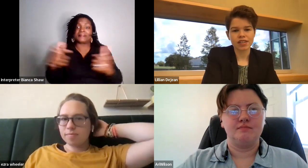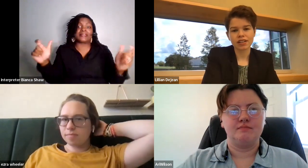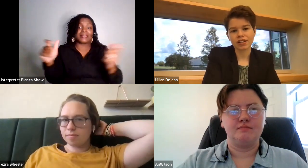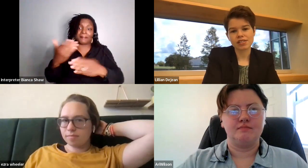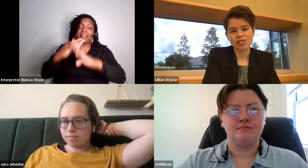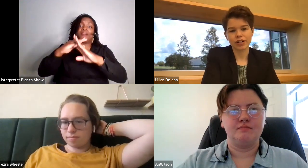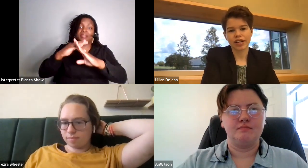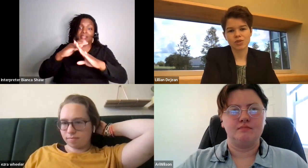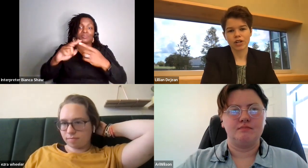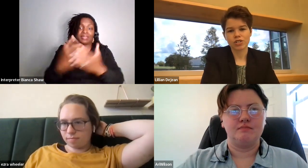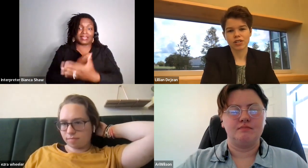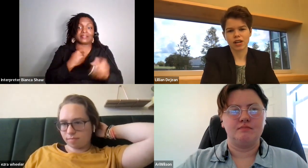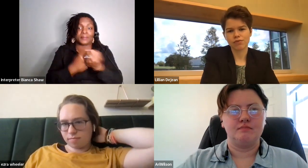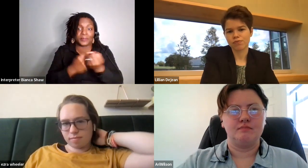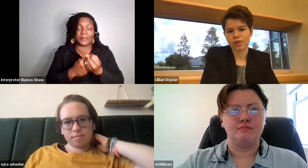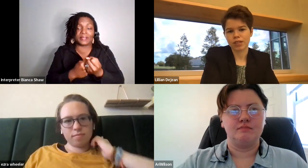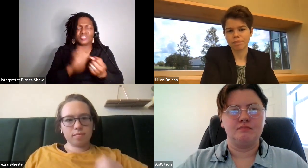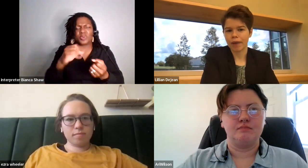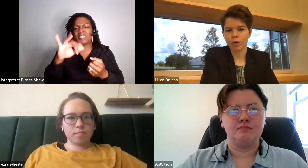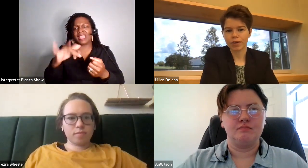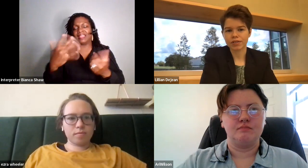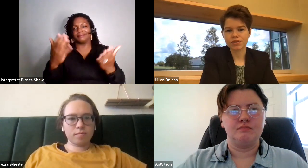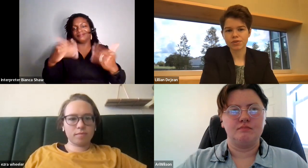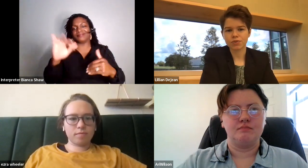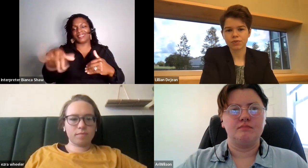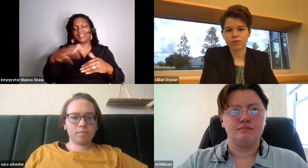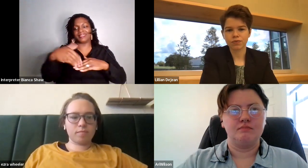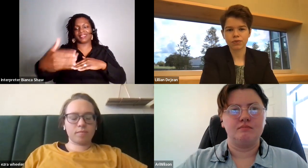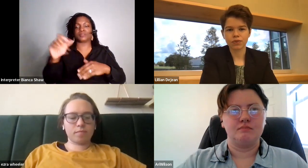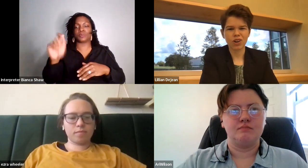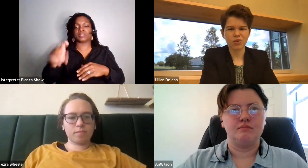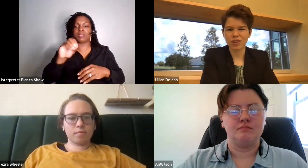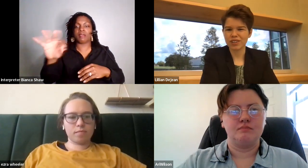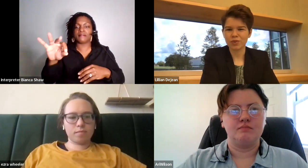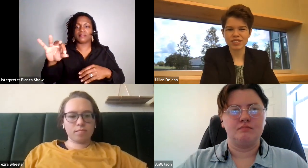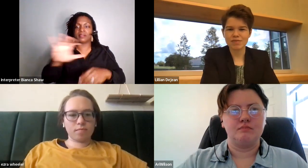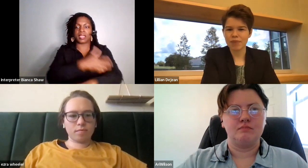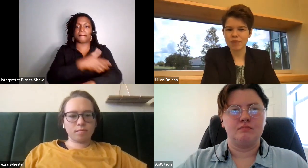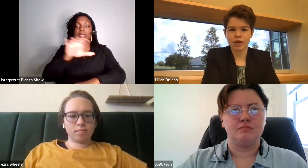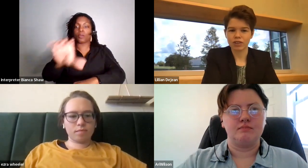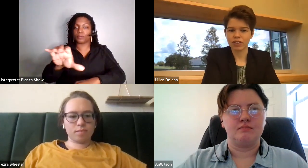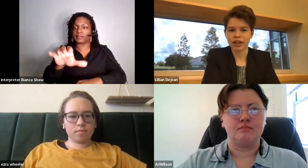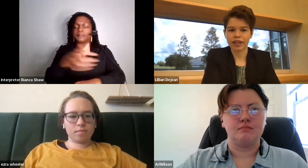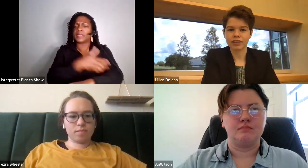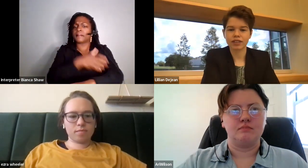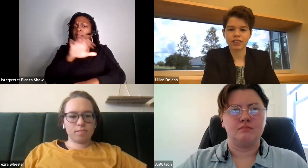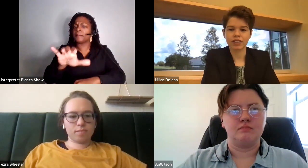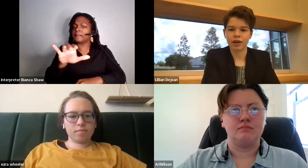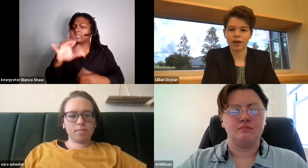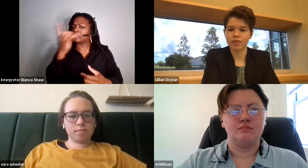kind of leads us to our next question of empowerment. So for you all. What What does empowerment look like?